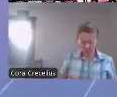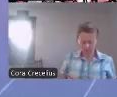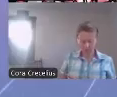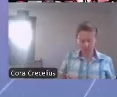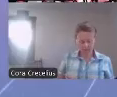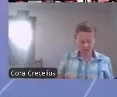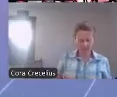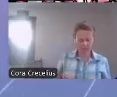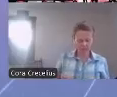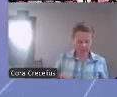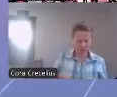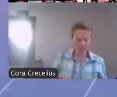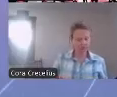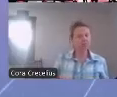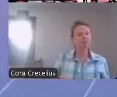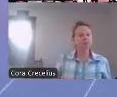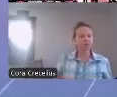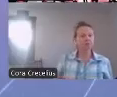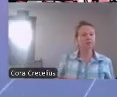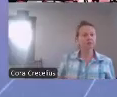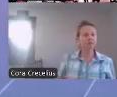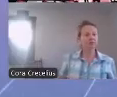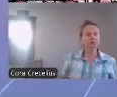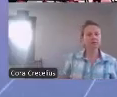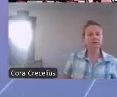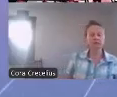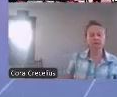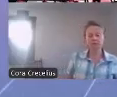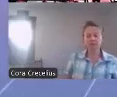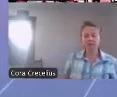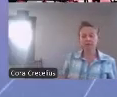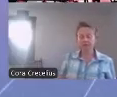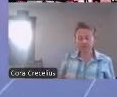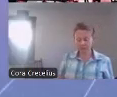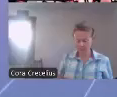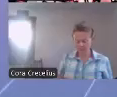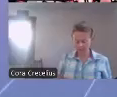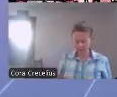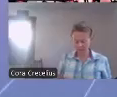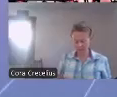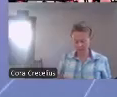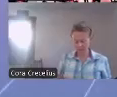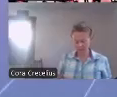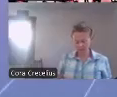the material correctly because the goal of all of this was to empower the CIL staff to be